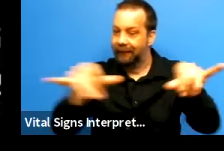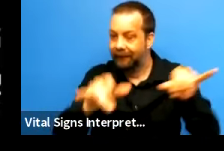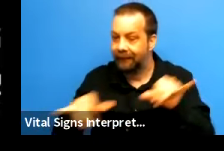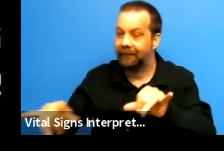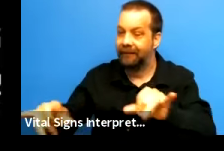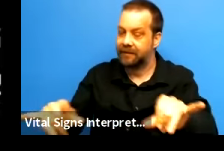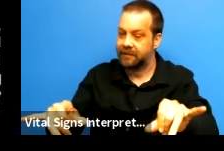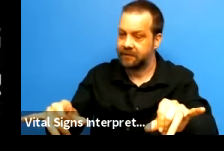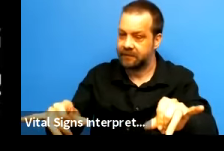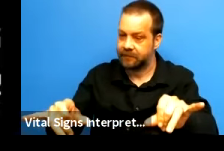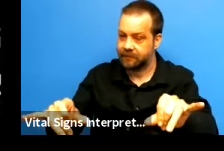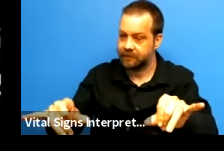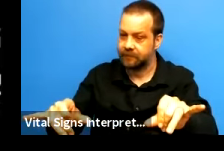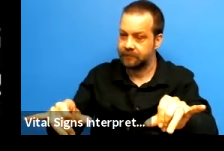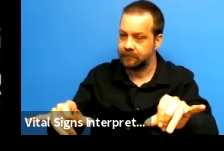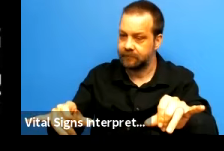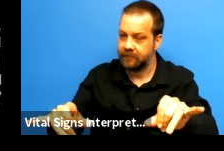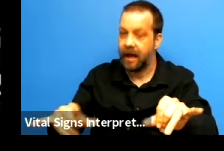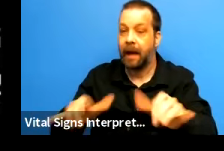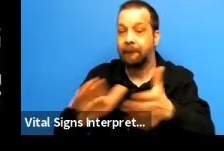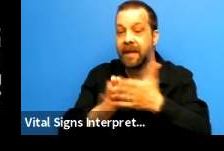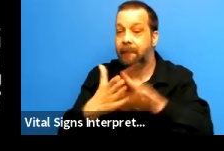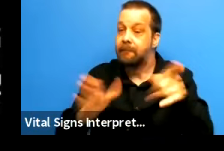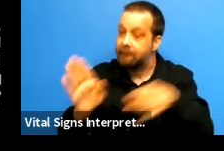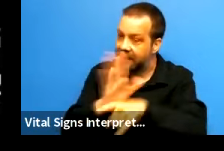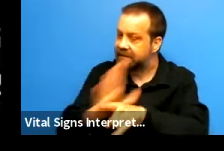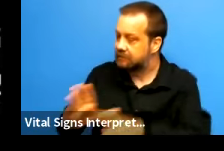and they're becoming accepted and really I believe